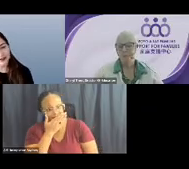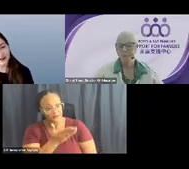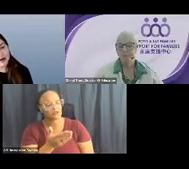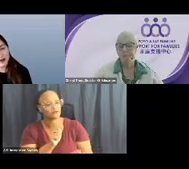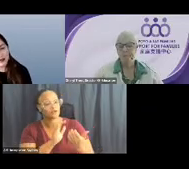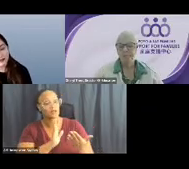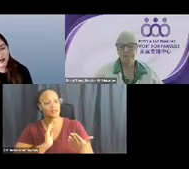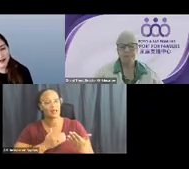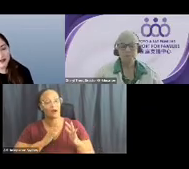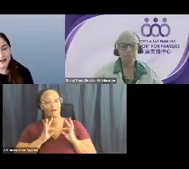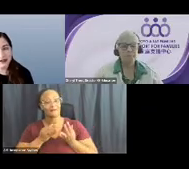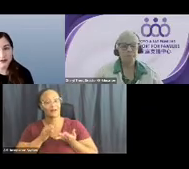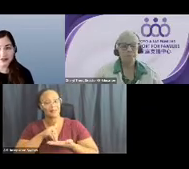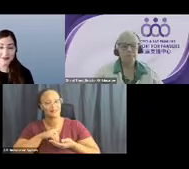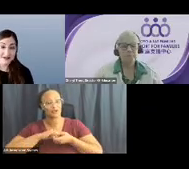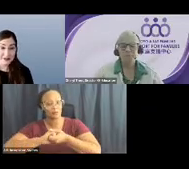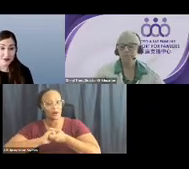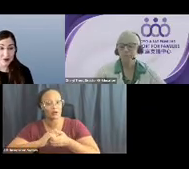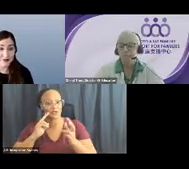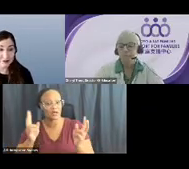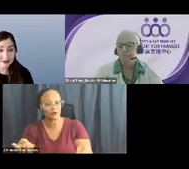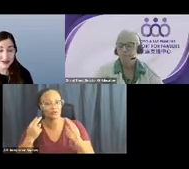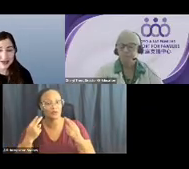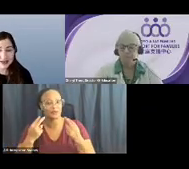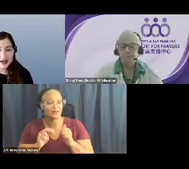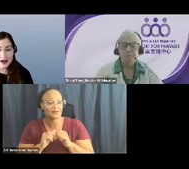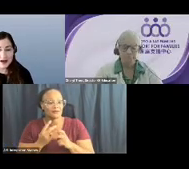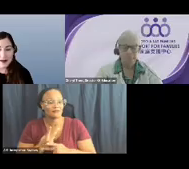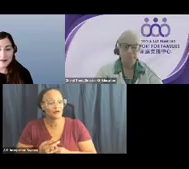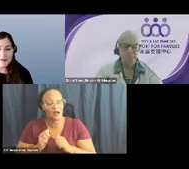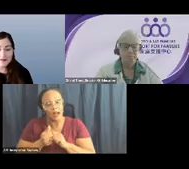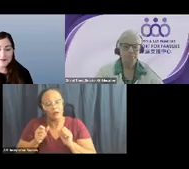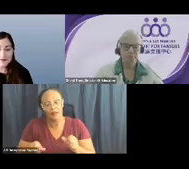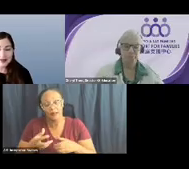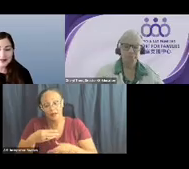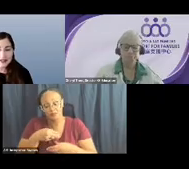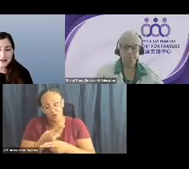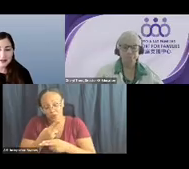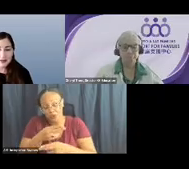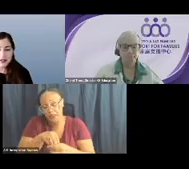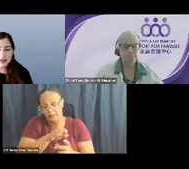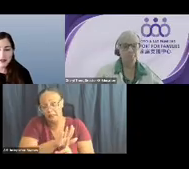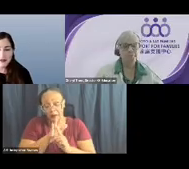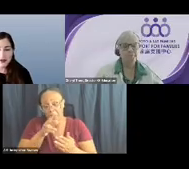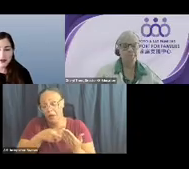tuning in of how they might consider using this in their programs. Um, thank you so much, Cheryl,